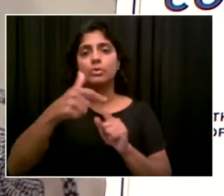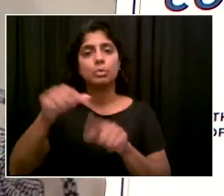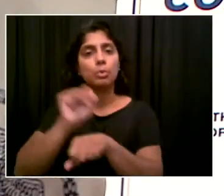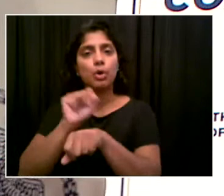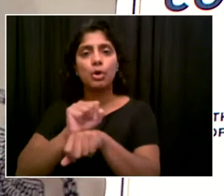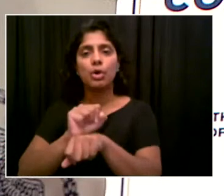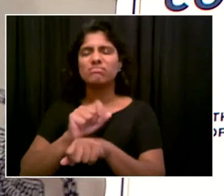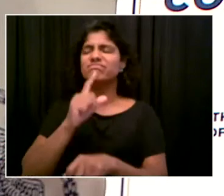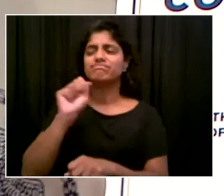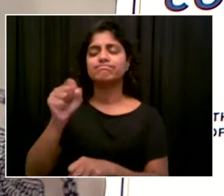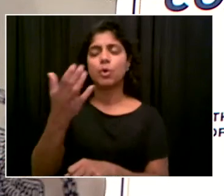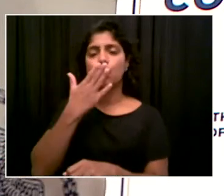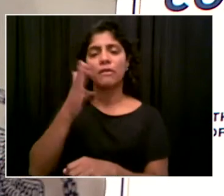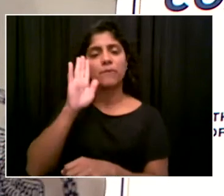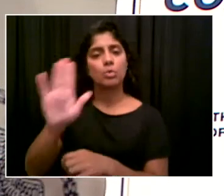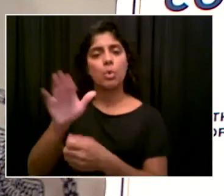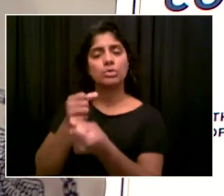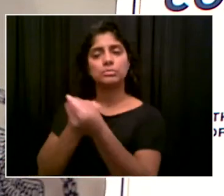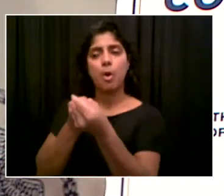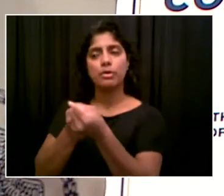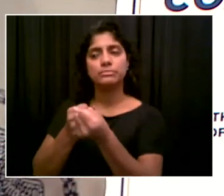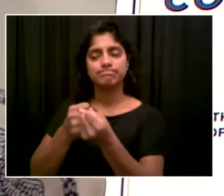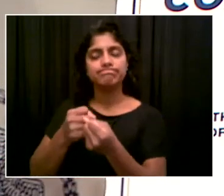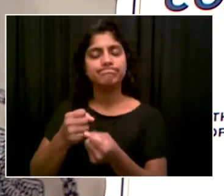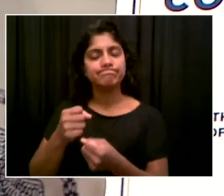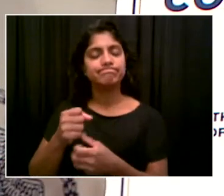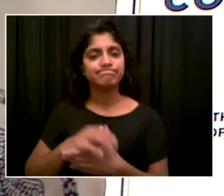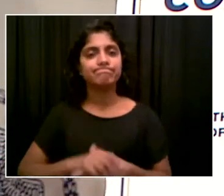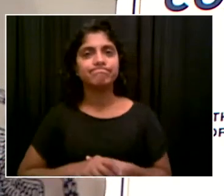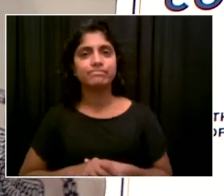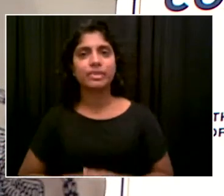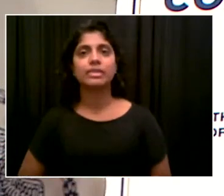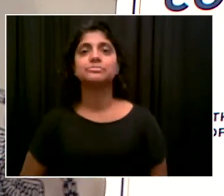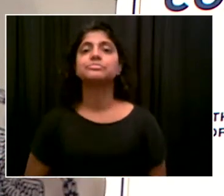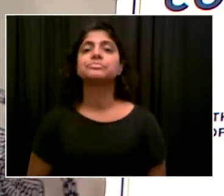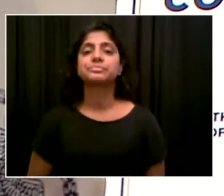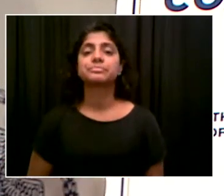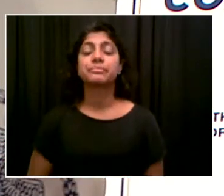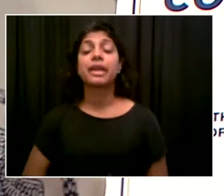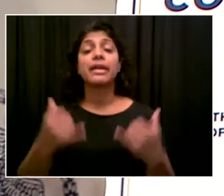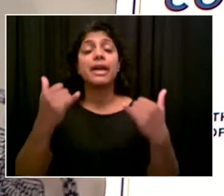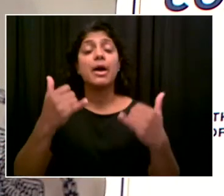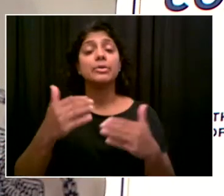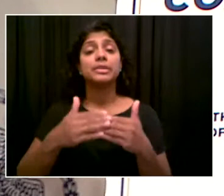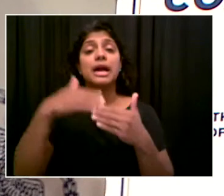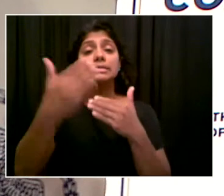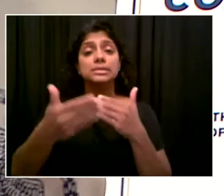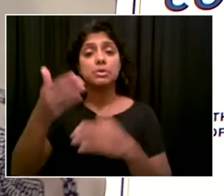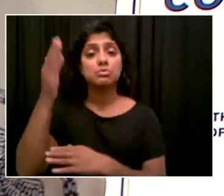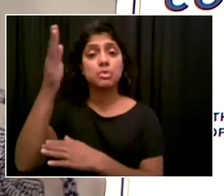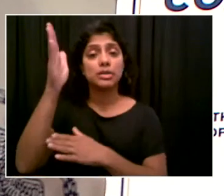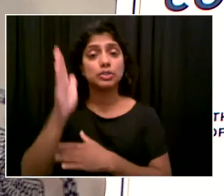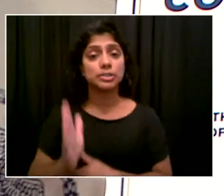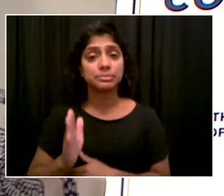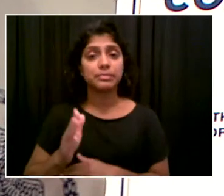WILL NEED YOUR STRONG VOICE TO KEEP THIS MOVING FORWARD. ON THE